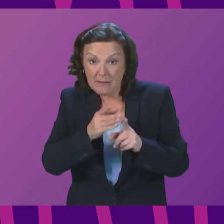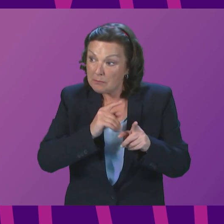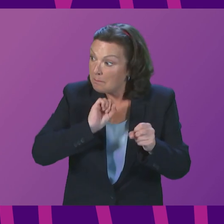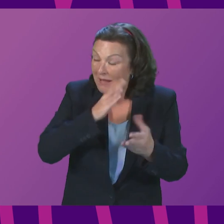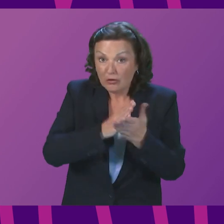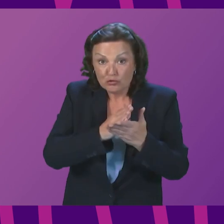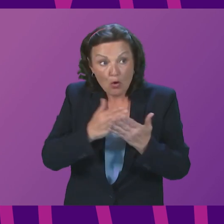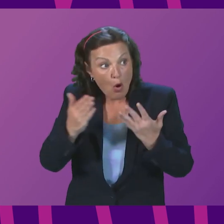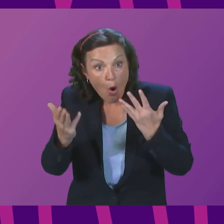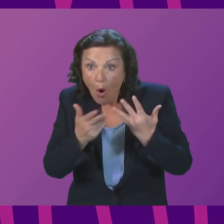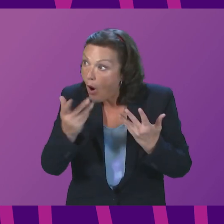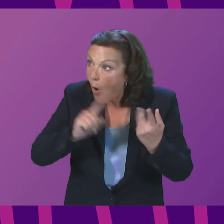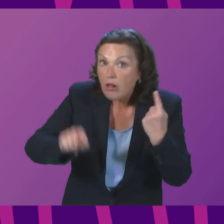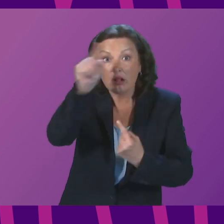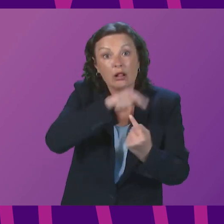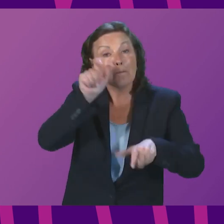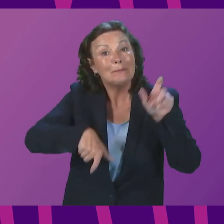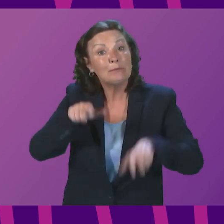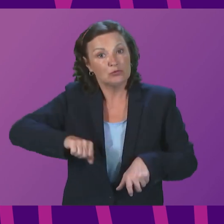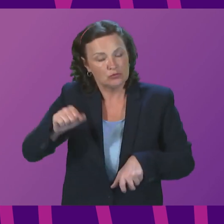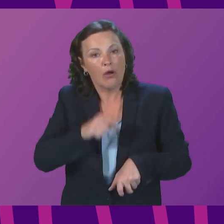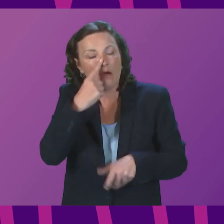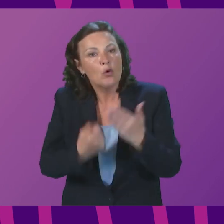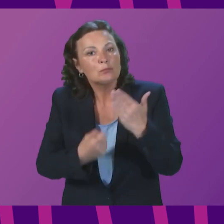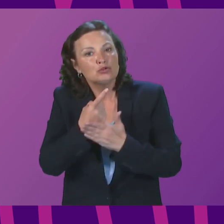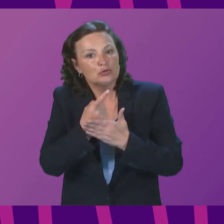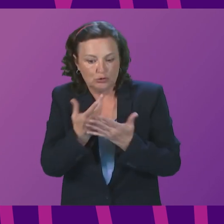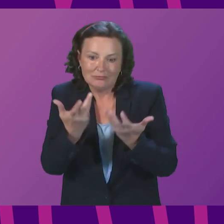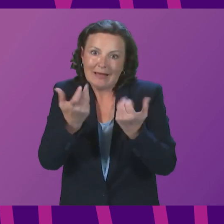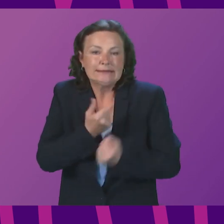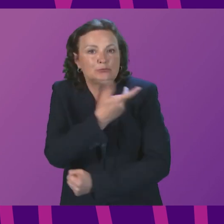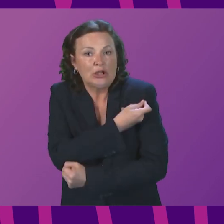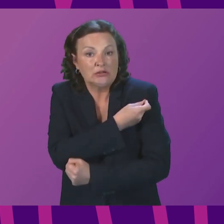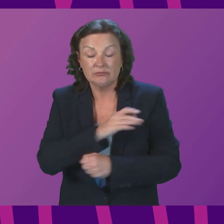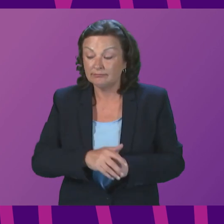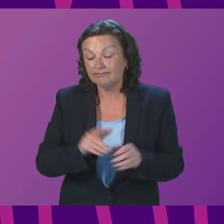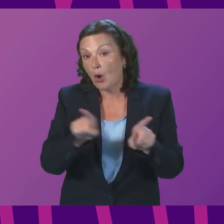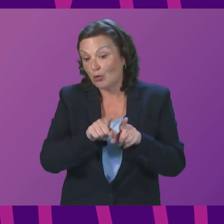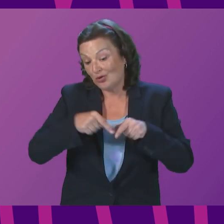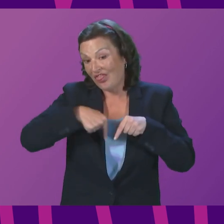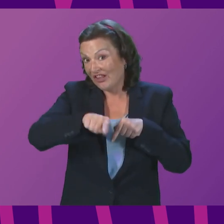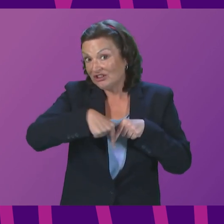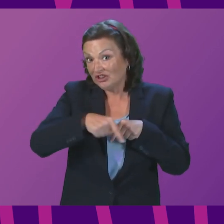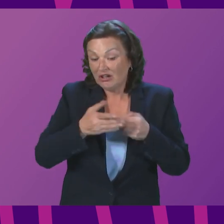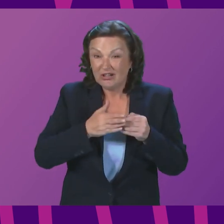On long Covid, we are investing this year to support NHS boards and partners to improve